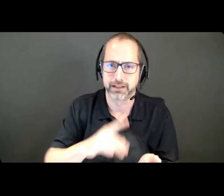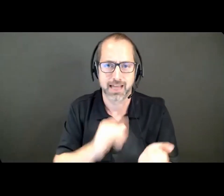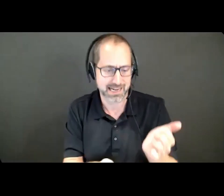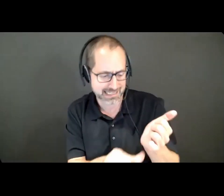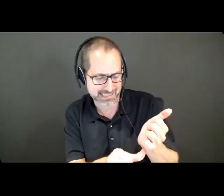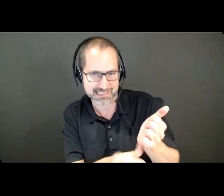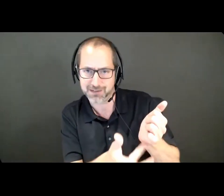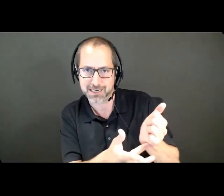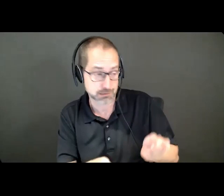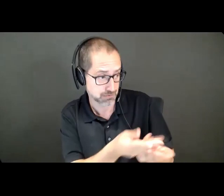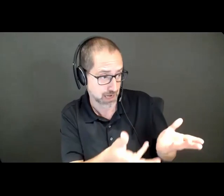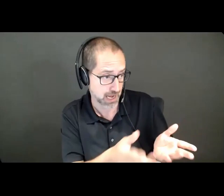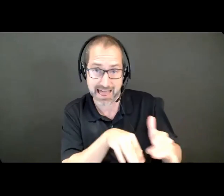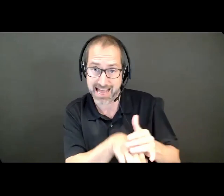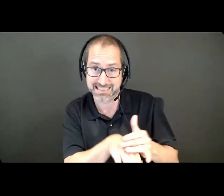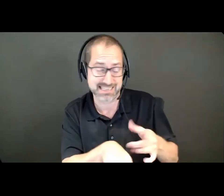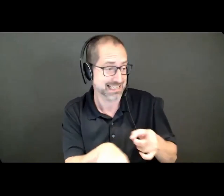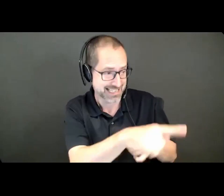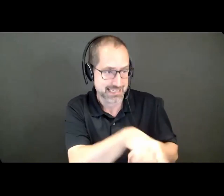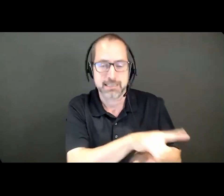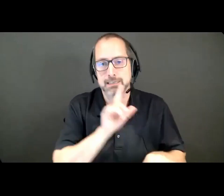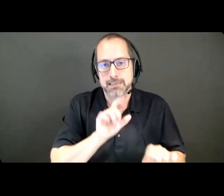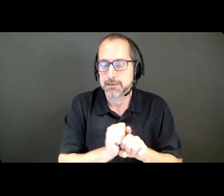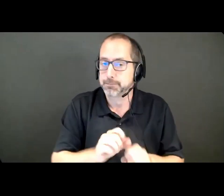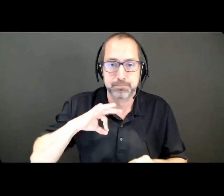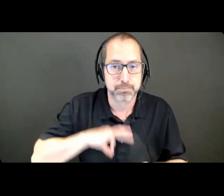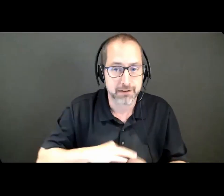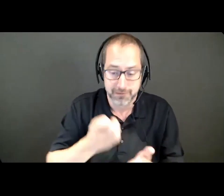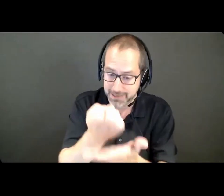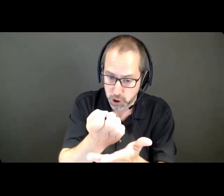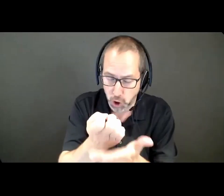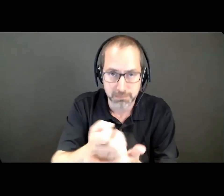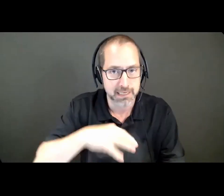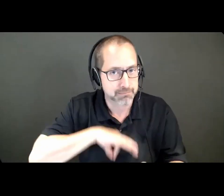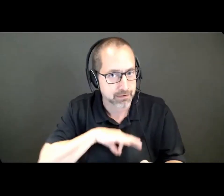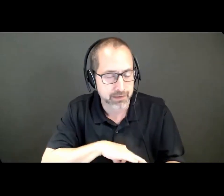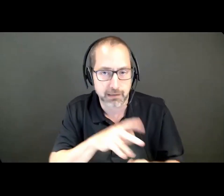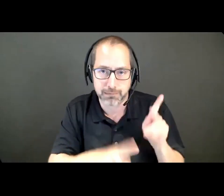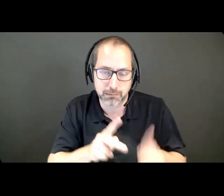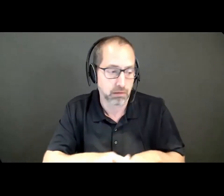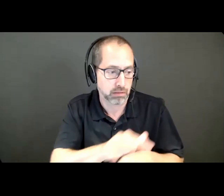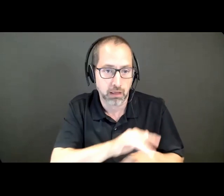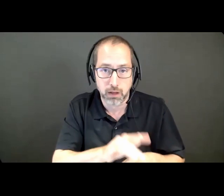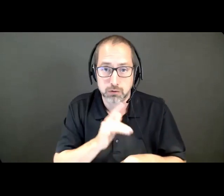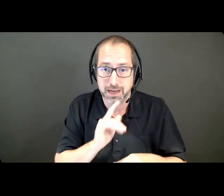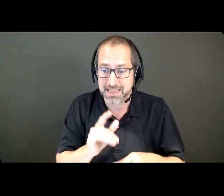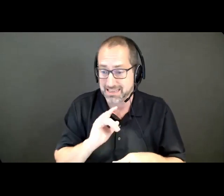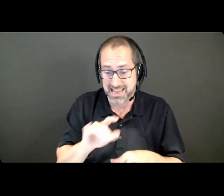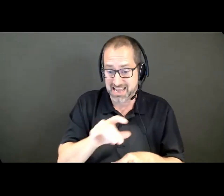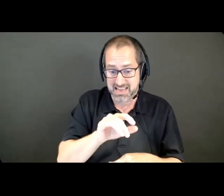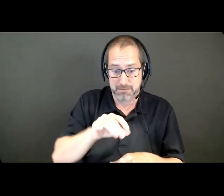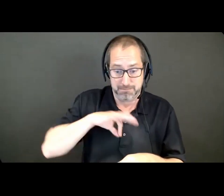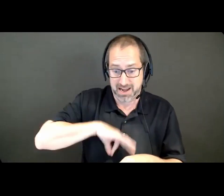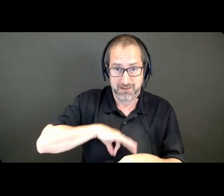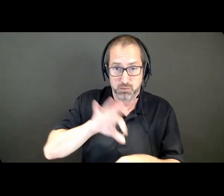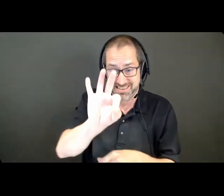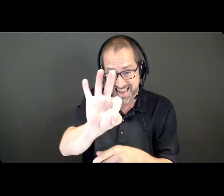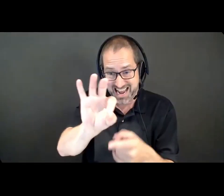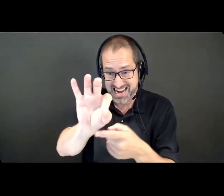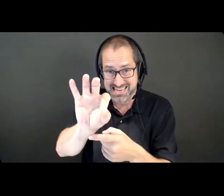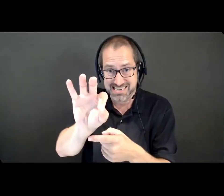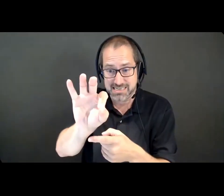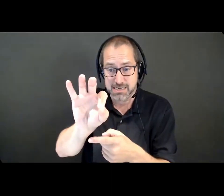for the community, for the economy. I think the returning investment is 9 to 1, so very, very